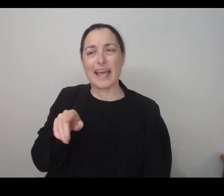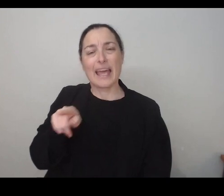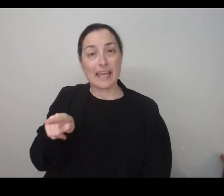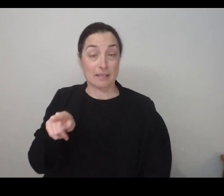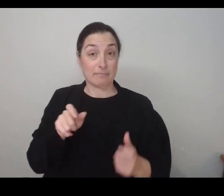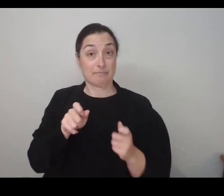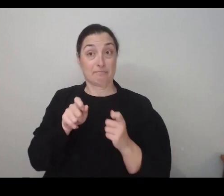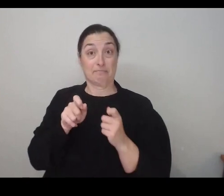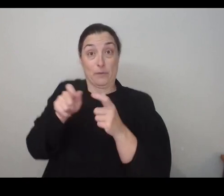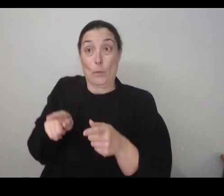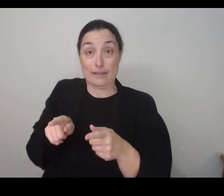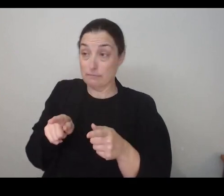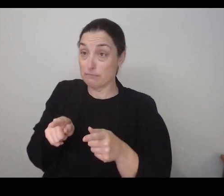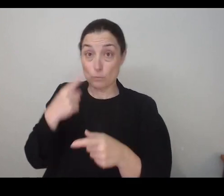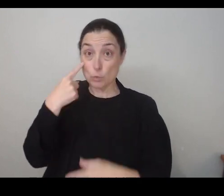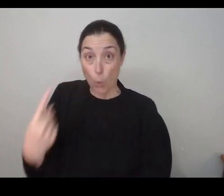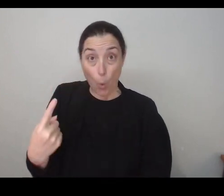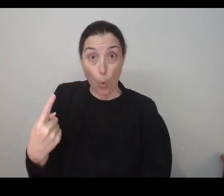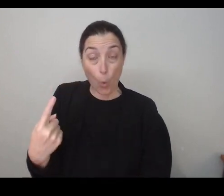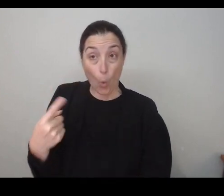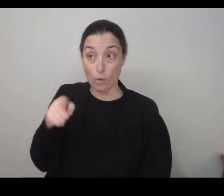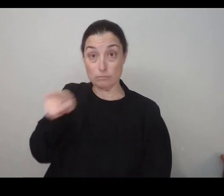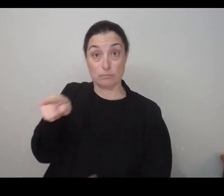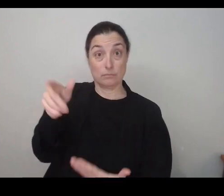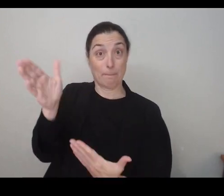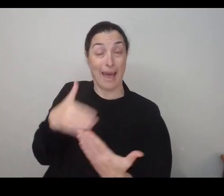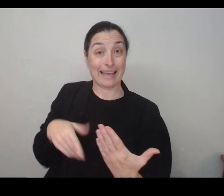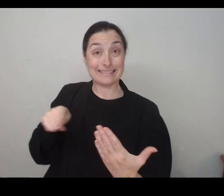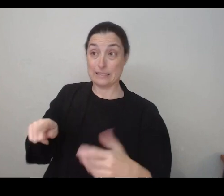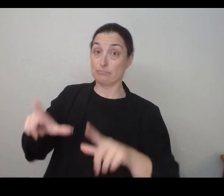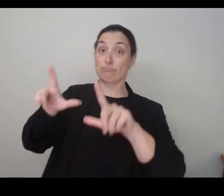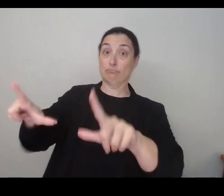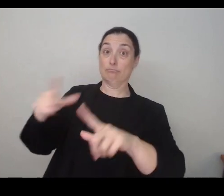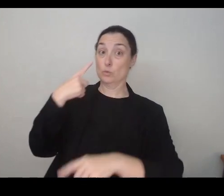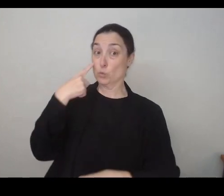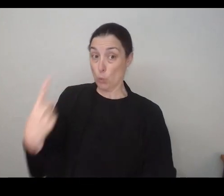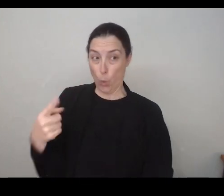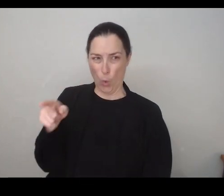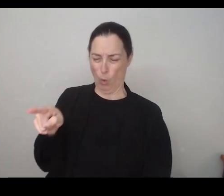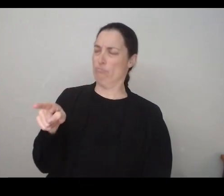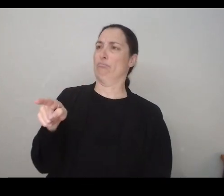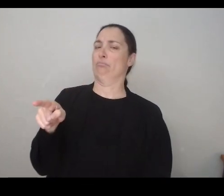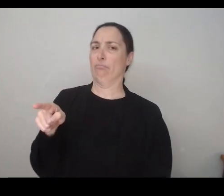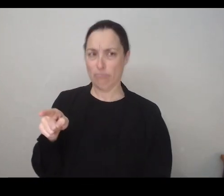and he found this painting, which was on the Maison, and it's quite strange, you know, because I mean, it's not exactly,